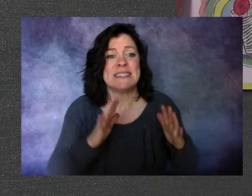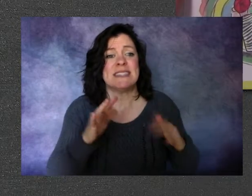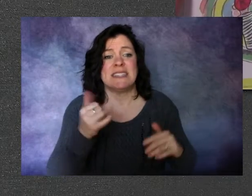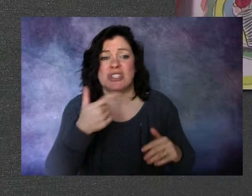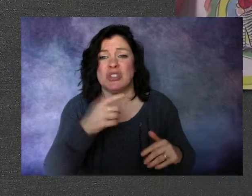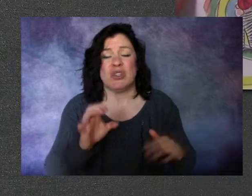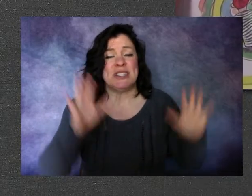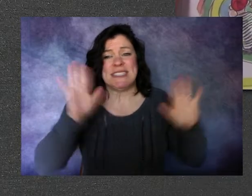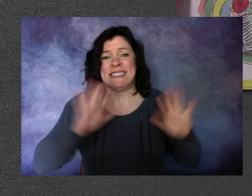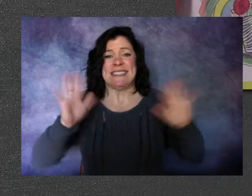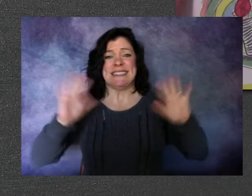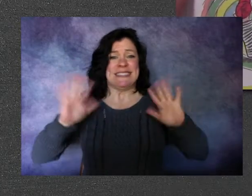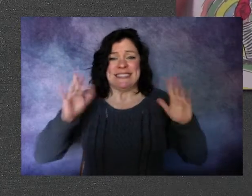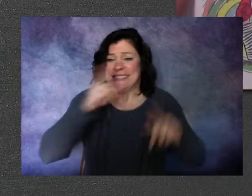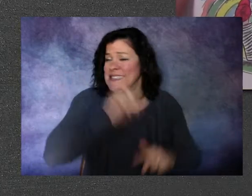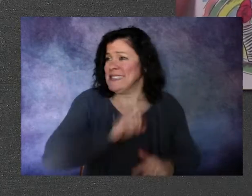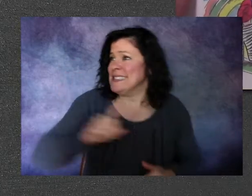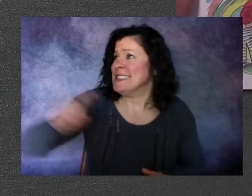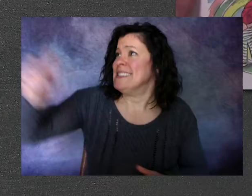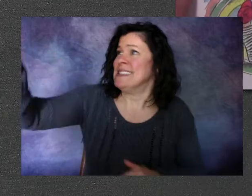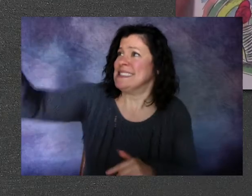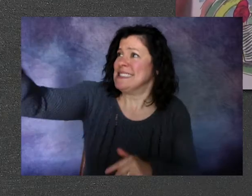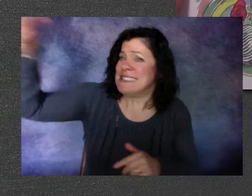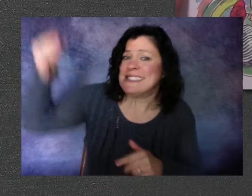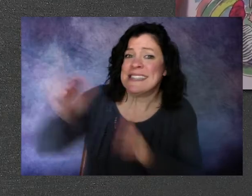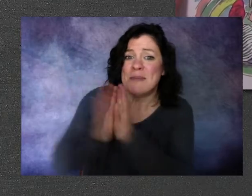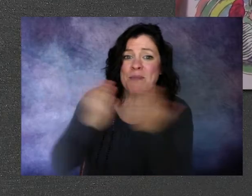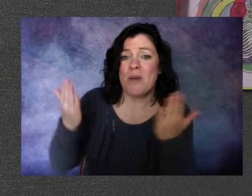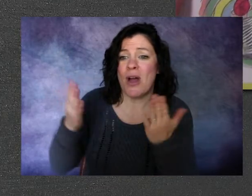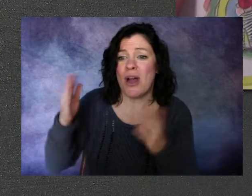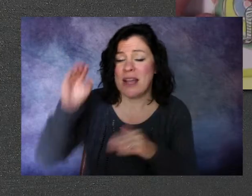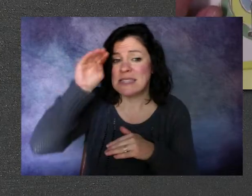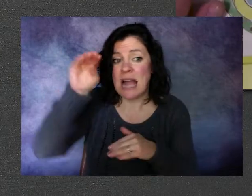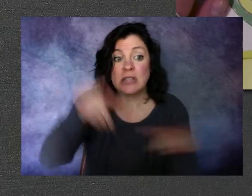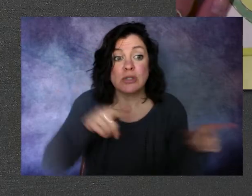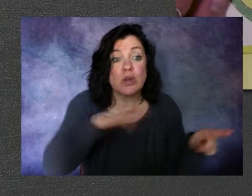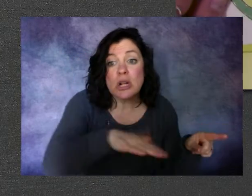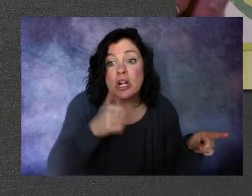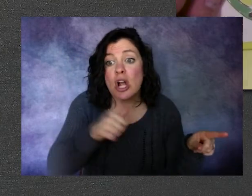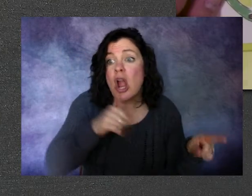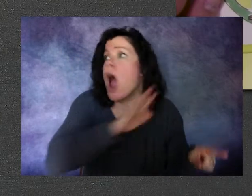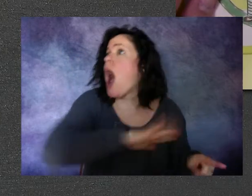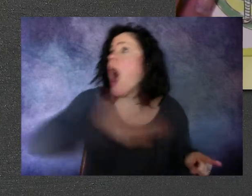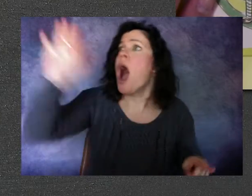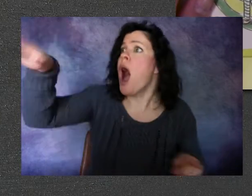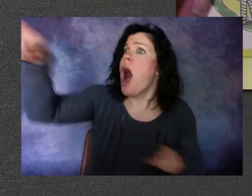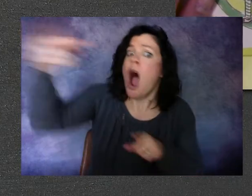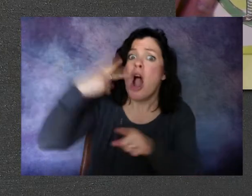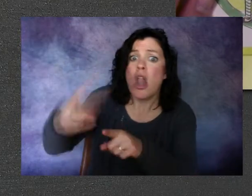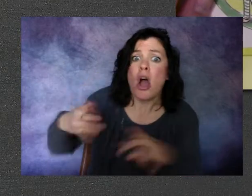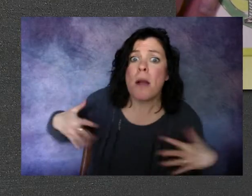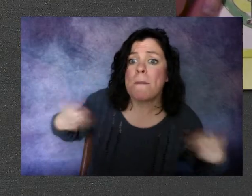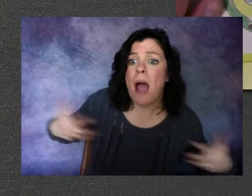He tiptoed closer. "Look, a monkey," shouted a girl. The librarian put her fingers to her lips.